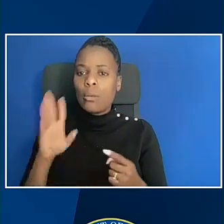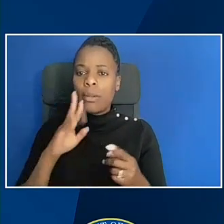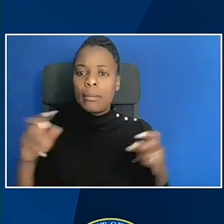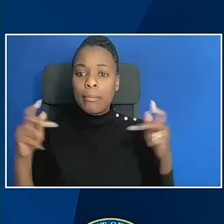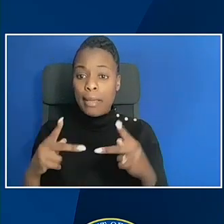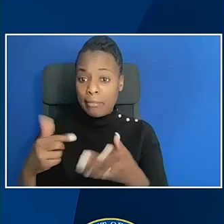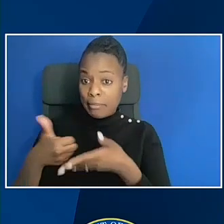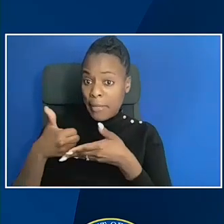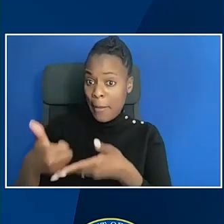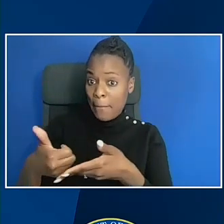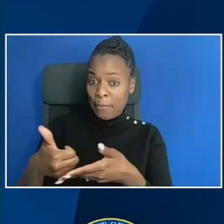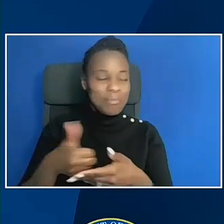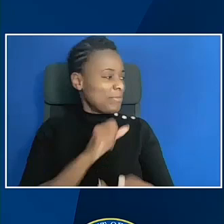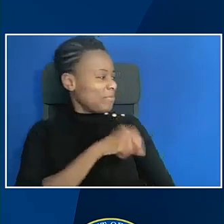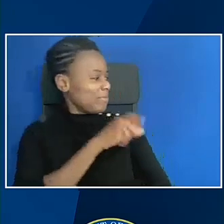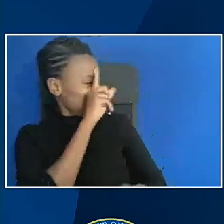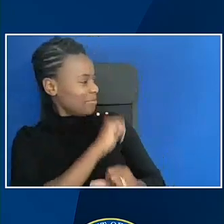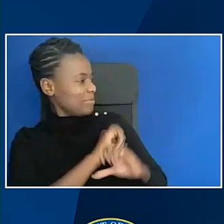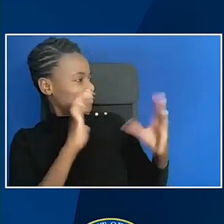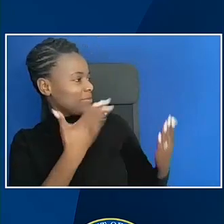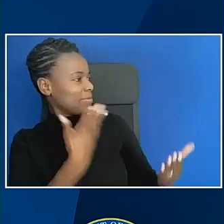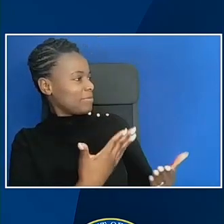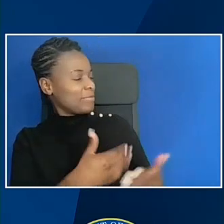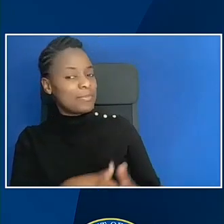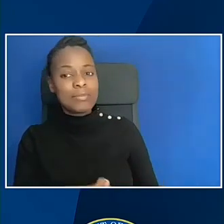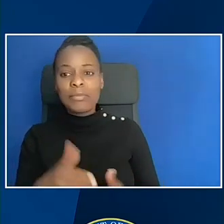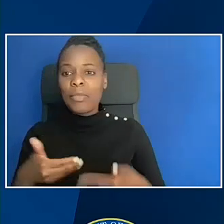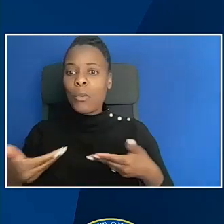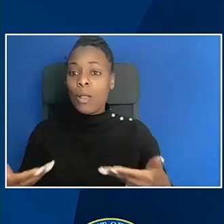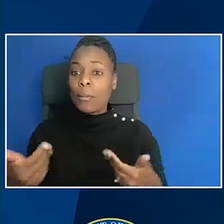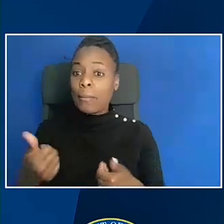Very much. Thank you. You're welcome. Any other questions?